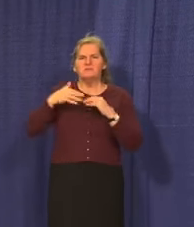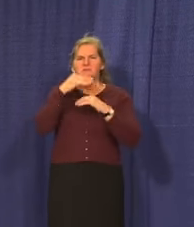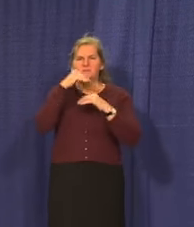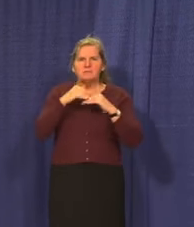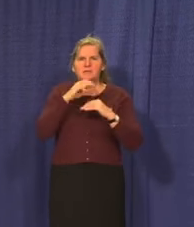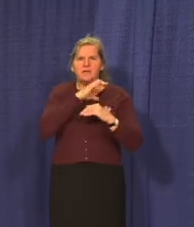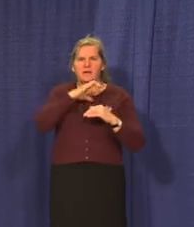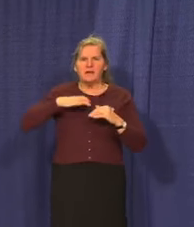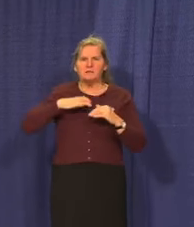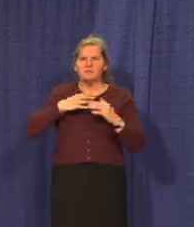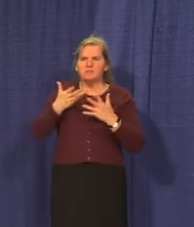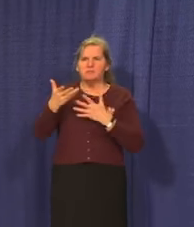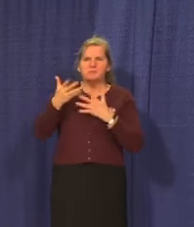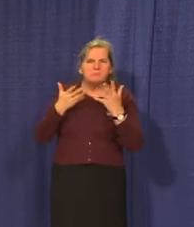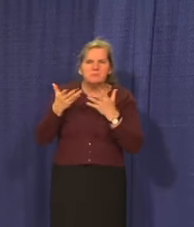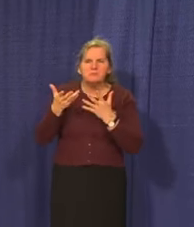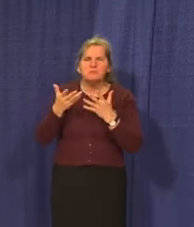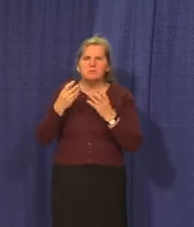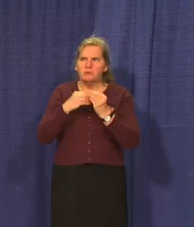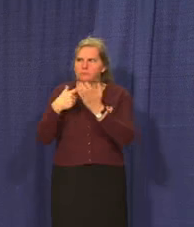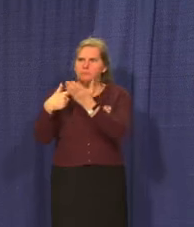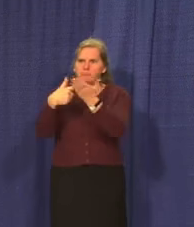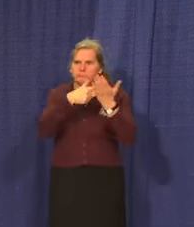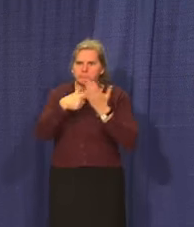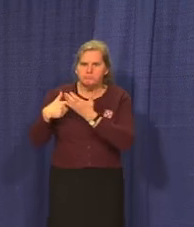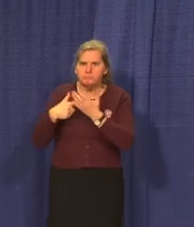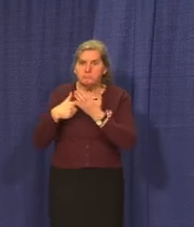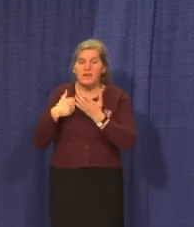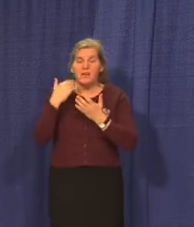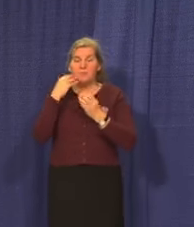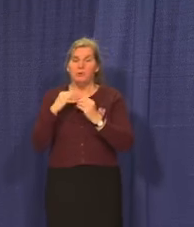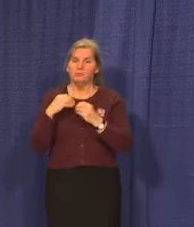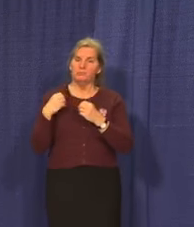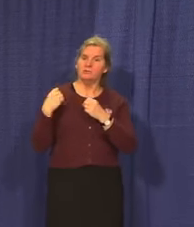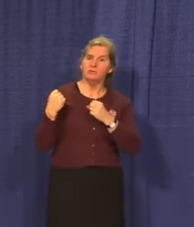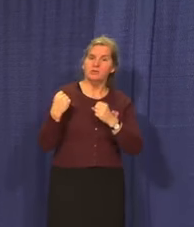THINK THAT THERE WILL BE MORE ENFORCEMENT, WE HAVE BEEN SEEING